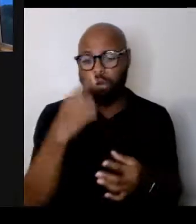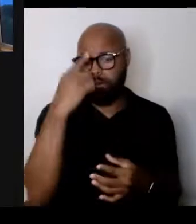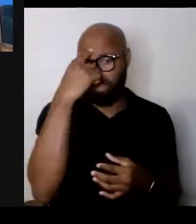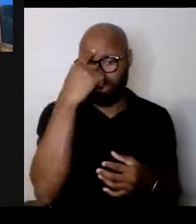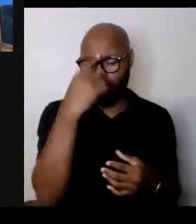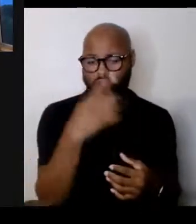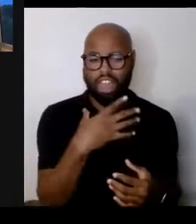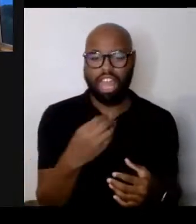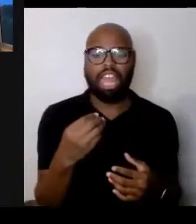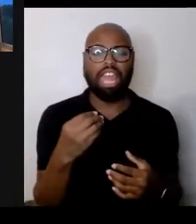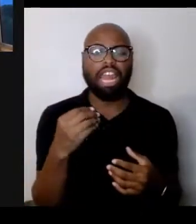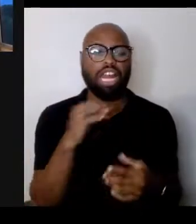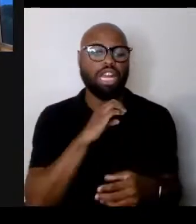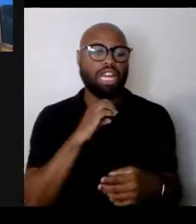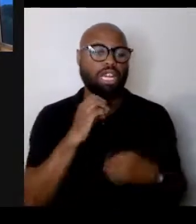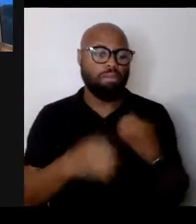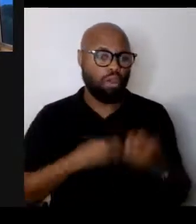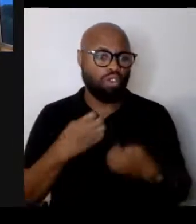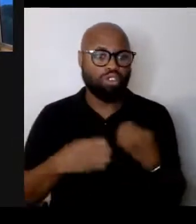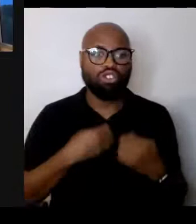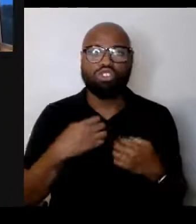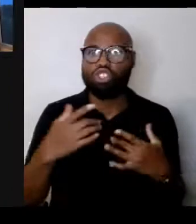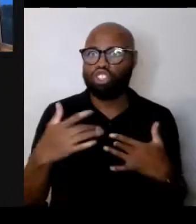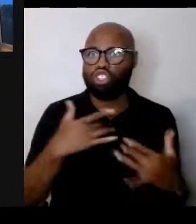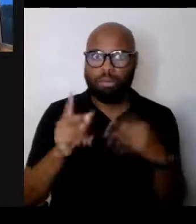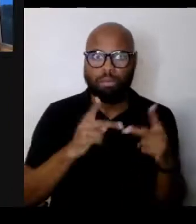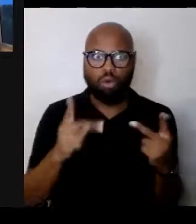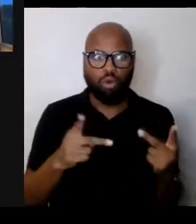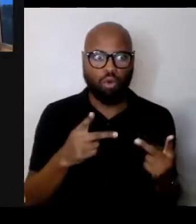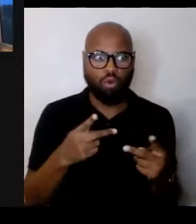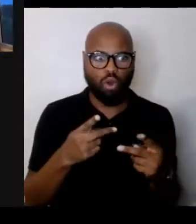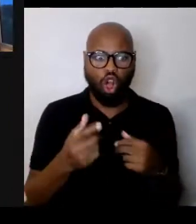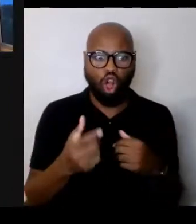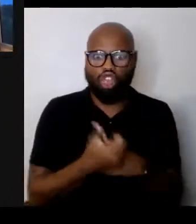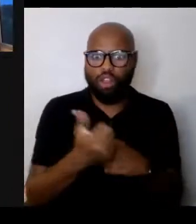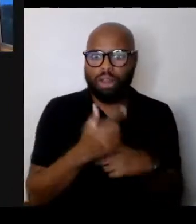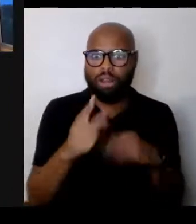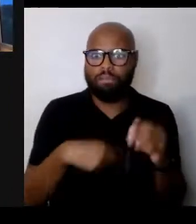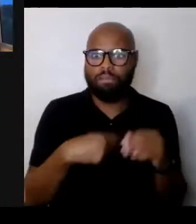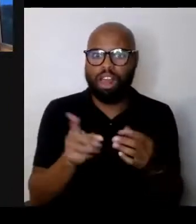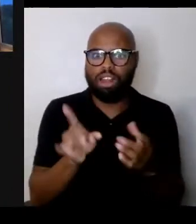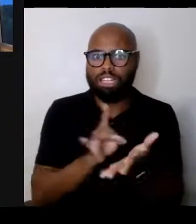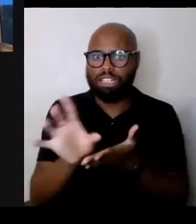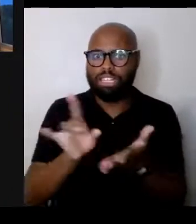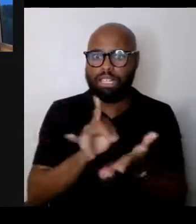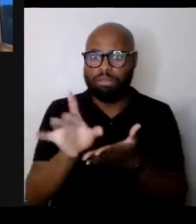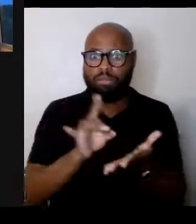that people threaten with deportation phase and how can they find support